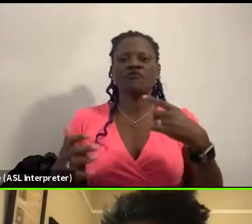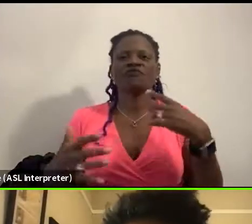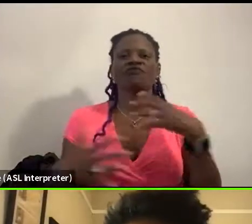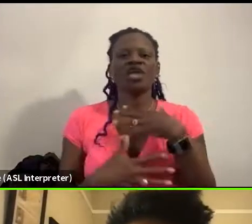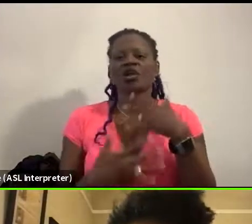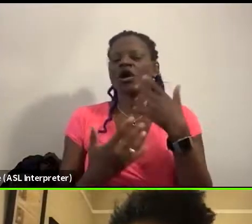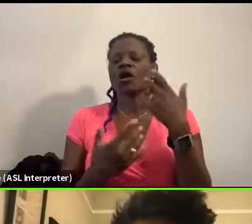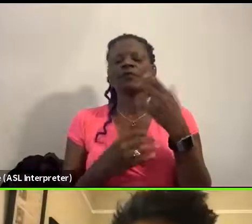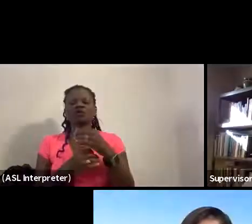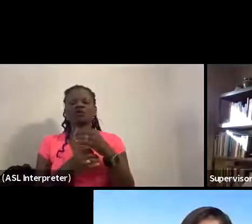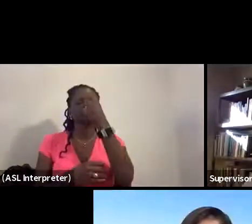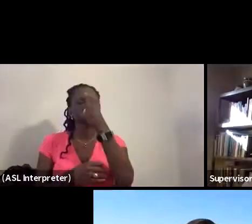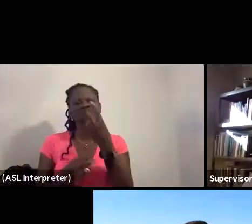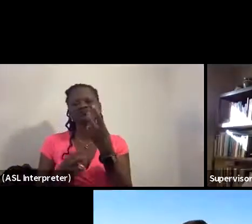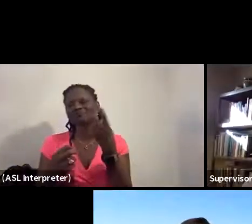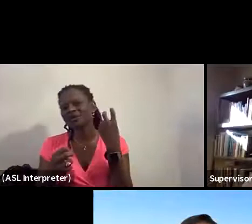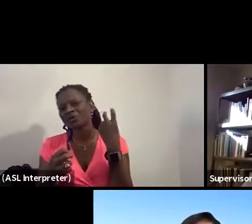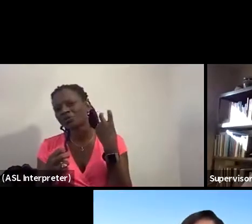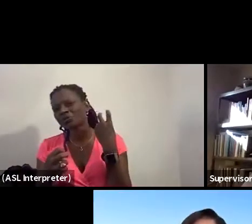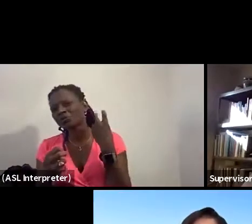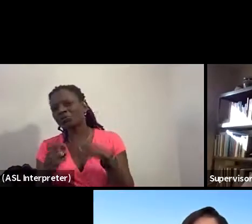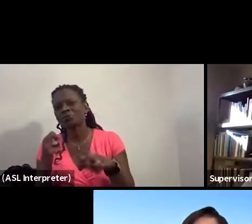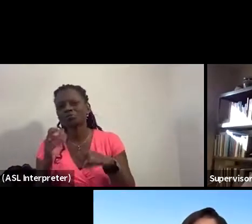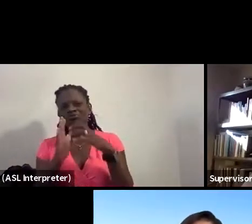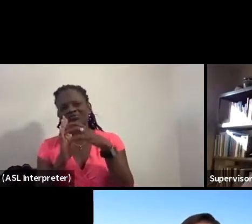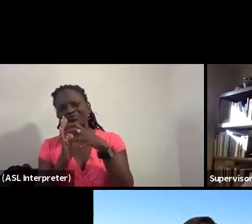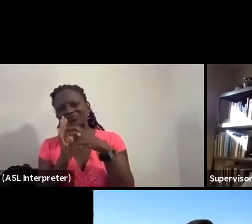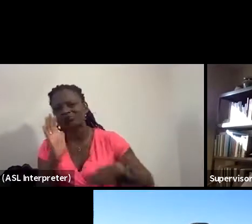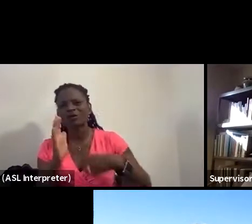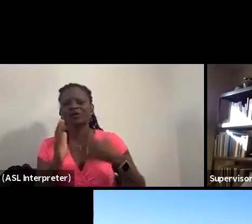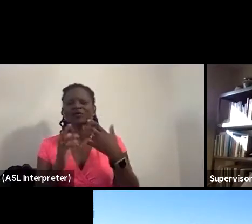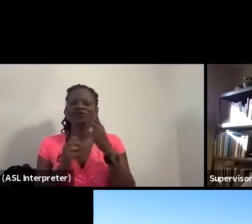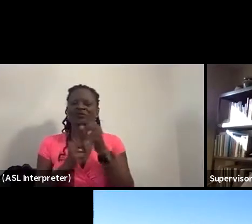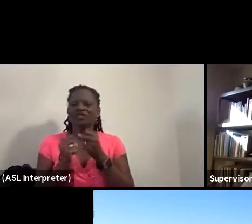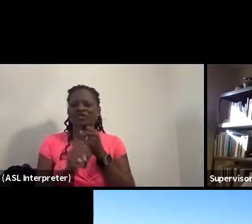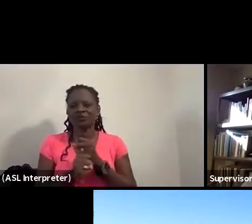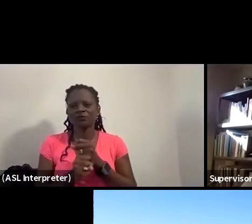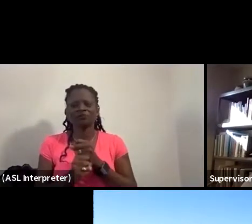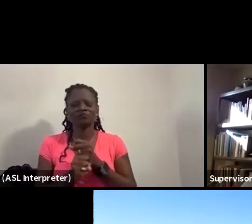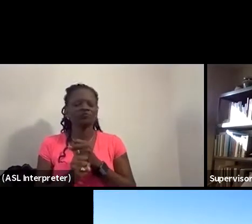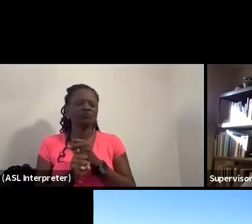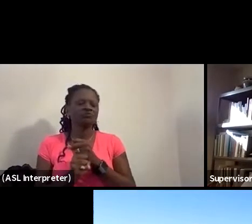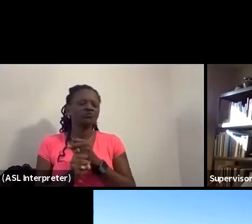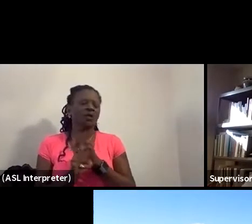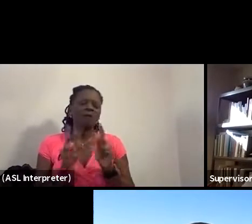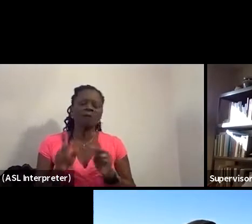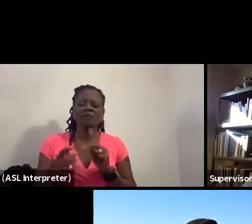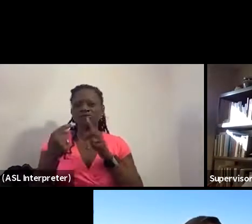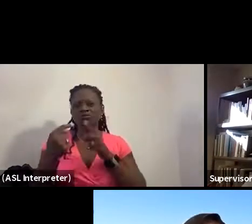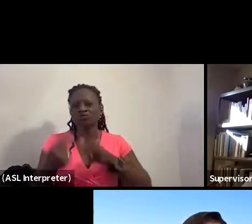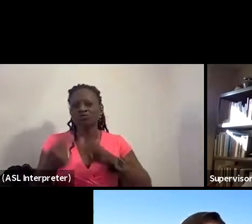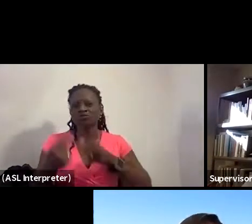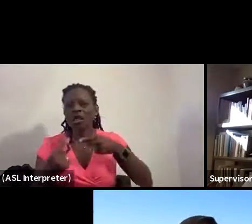And I think a lot of people have been really struggling with coronavirusdisease.